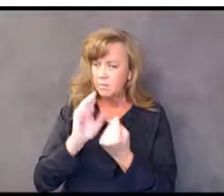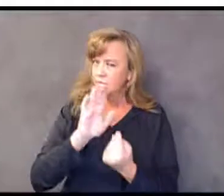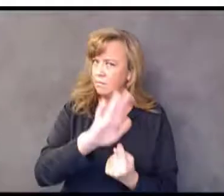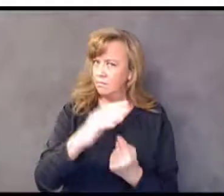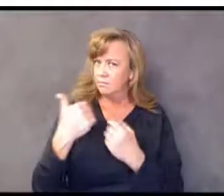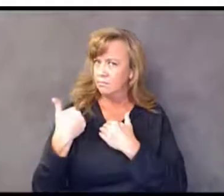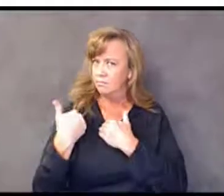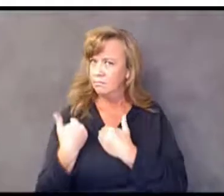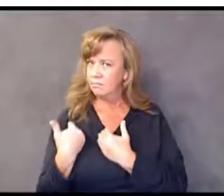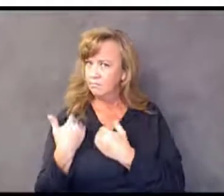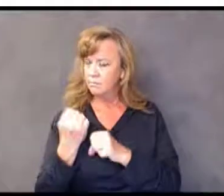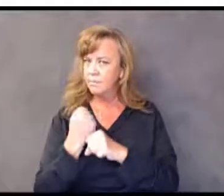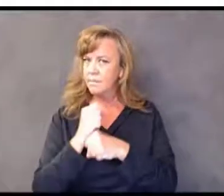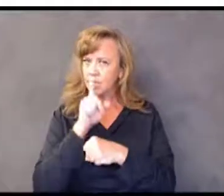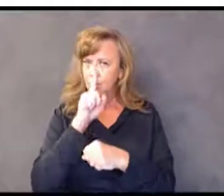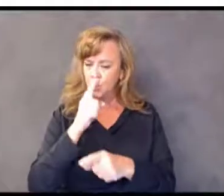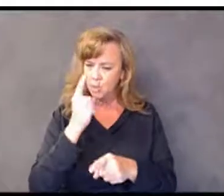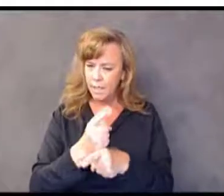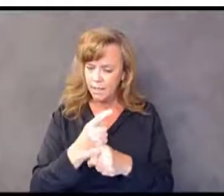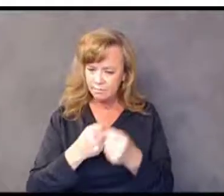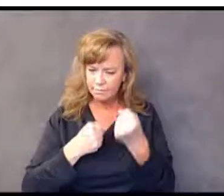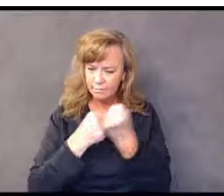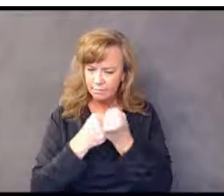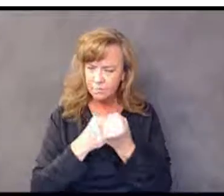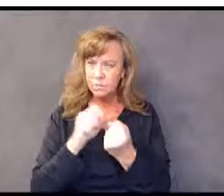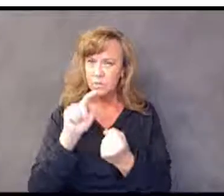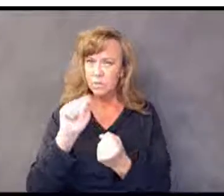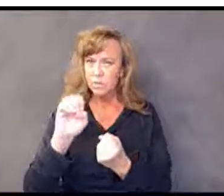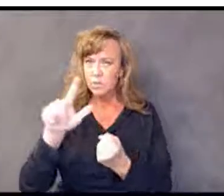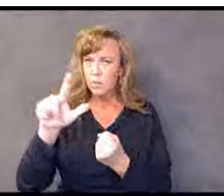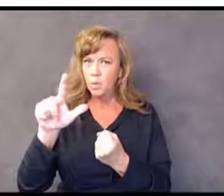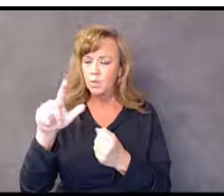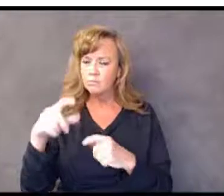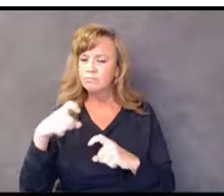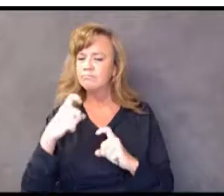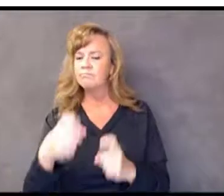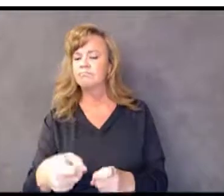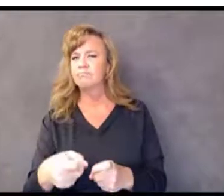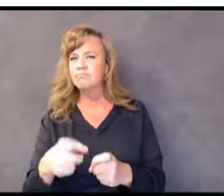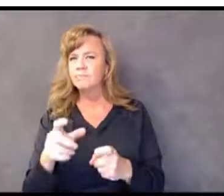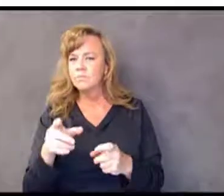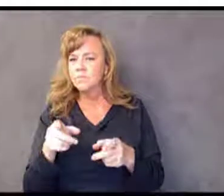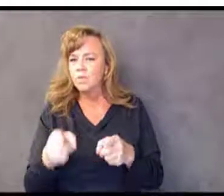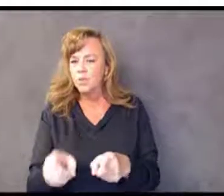supports, and tools are provided during IRI administration.